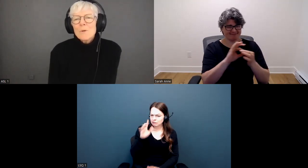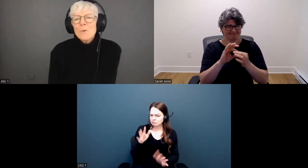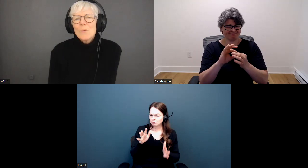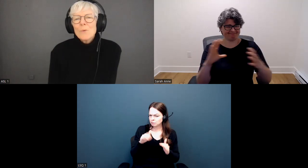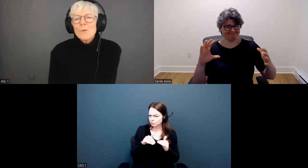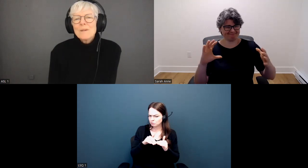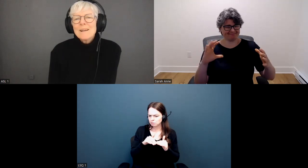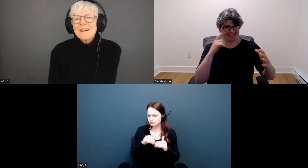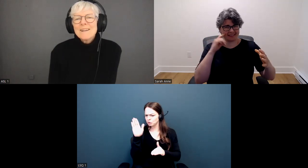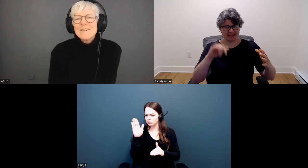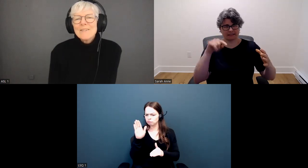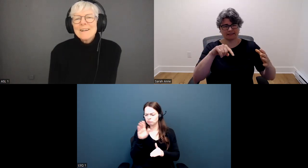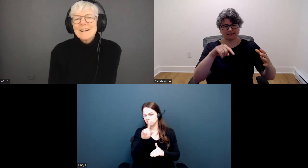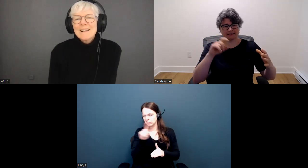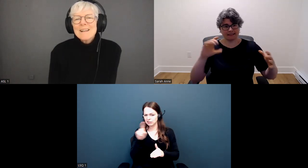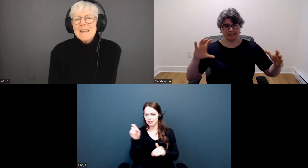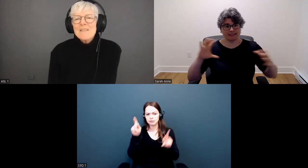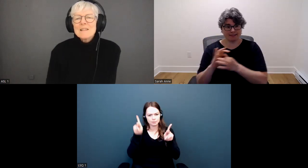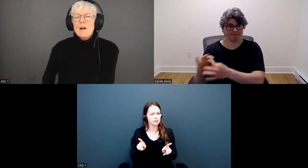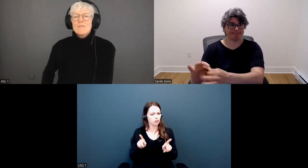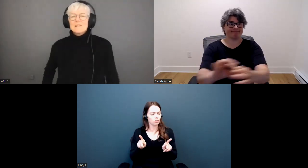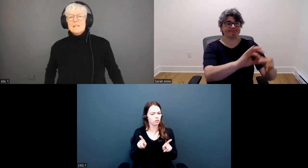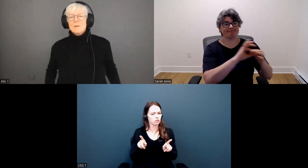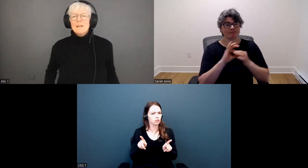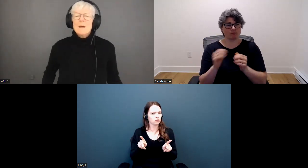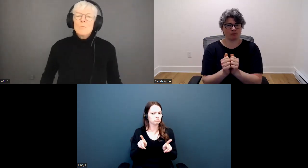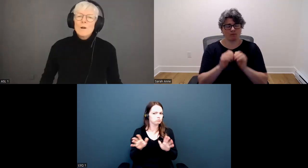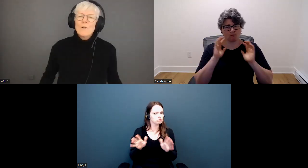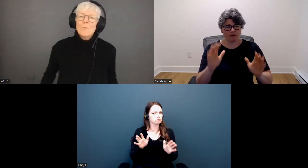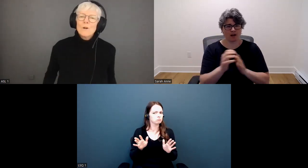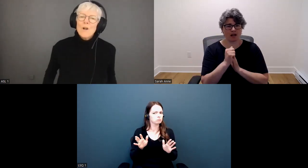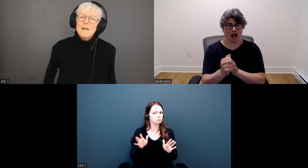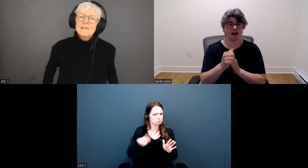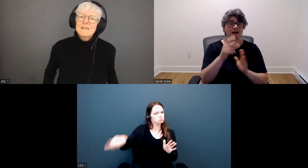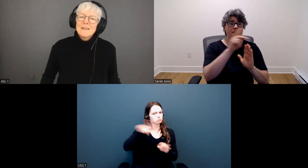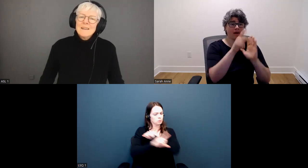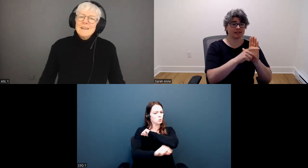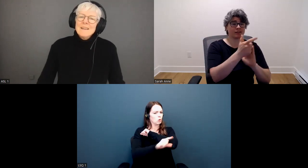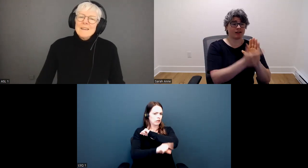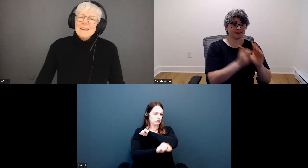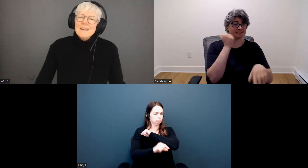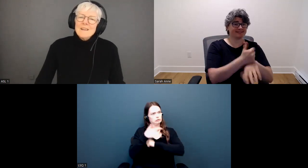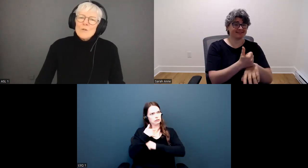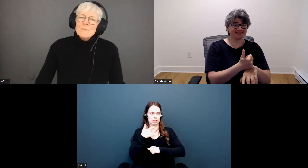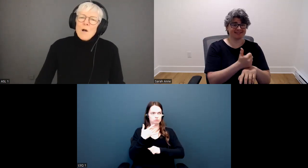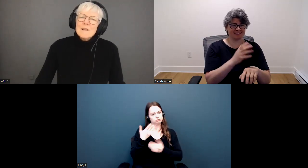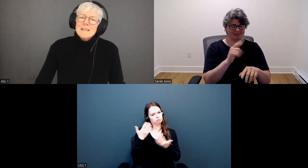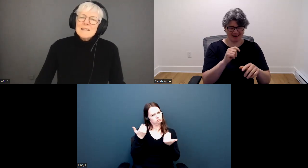who you know need this kind of accessibility and we're we're not you know there's policies